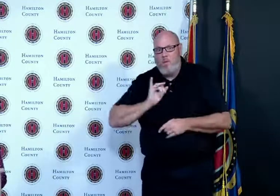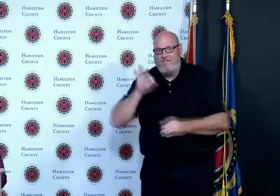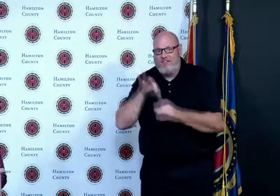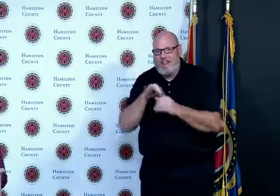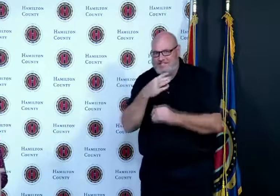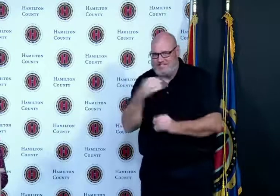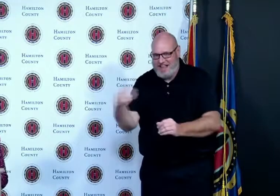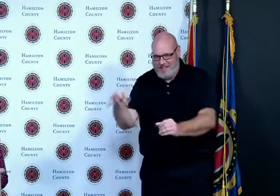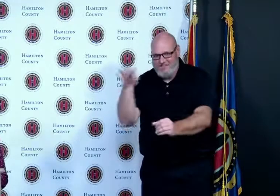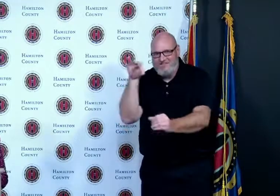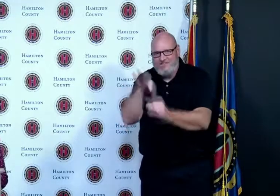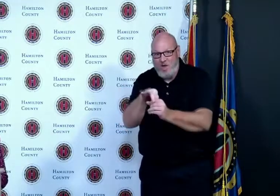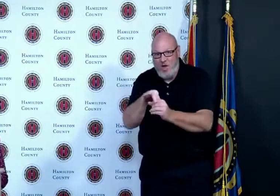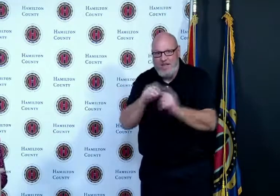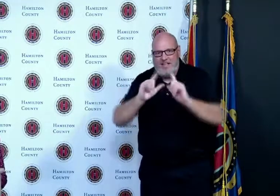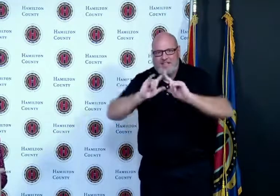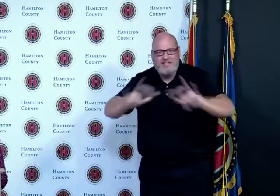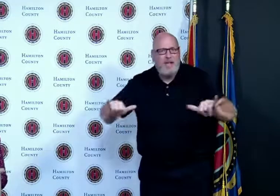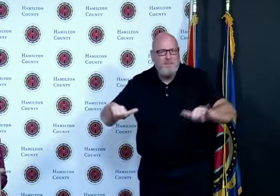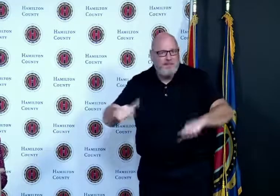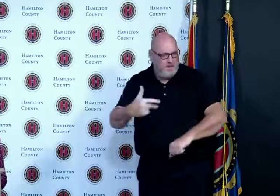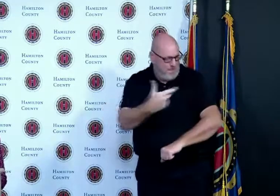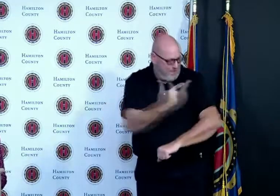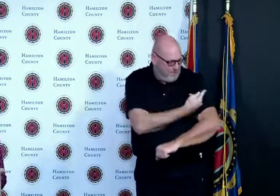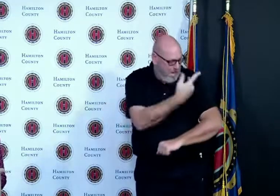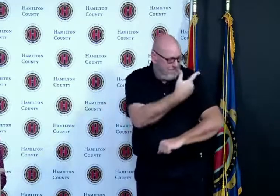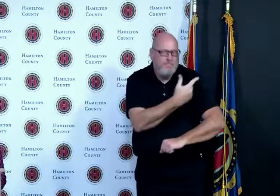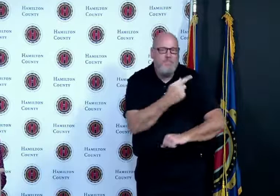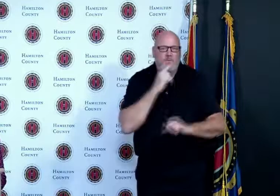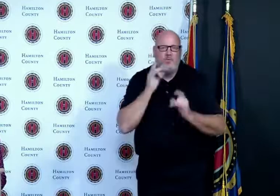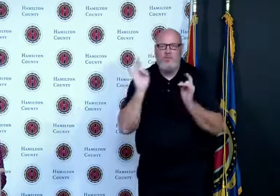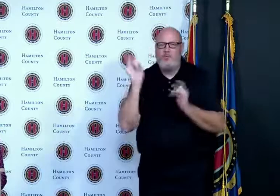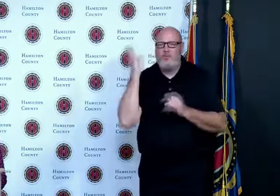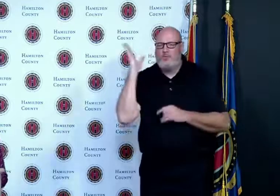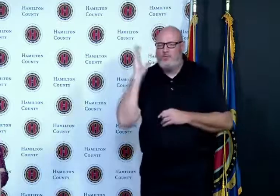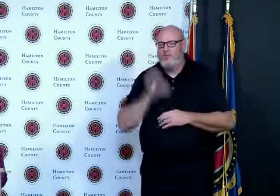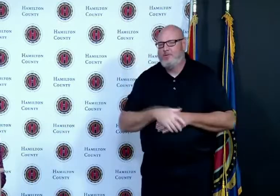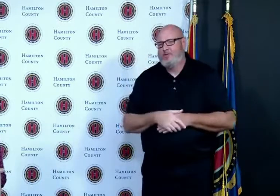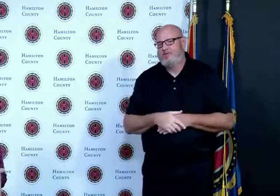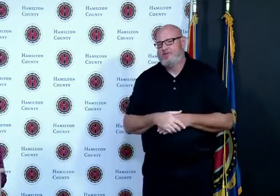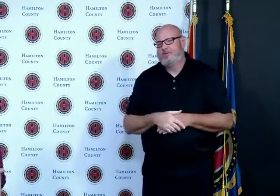who have gotten vaccinated and they're going to tell us about their experiences and how it has